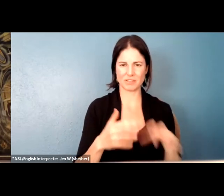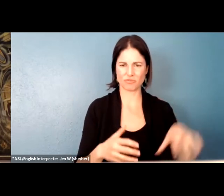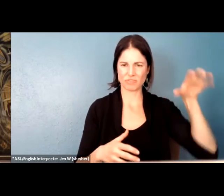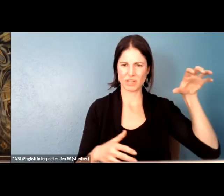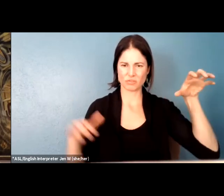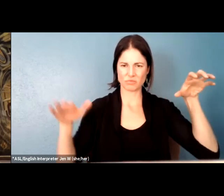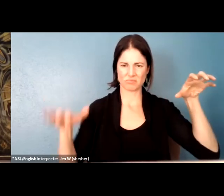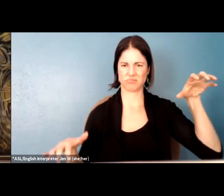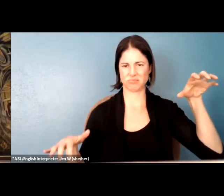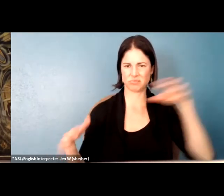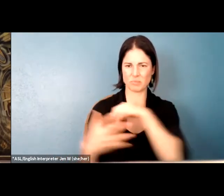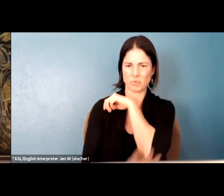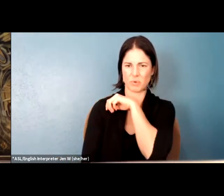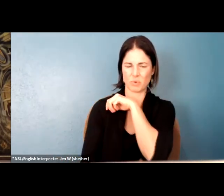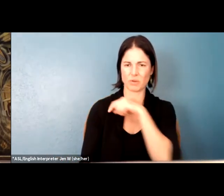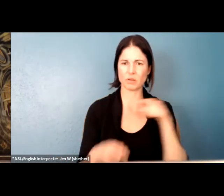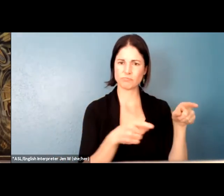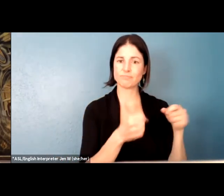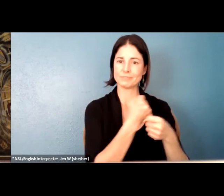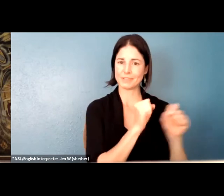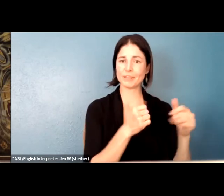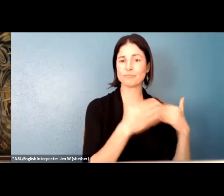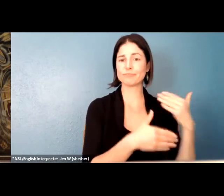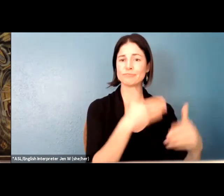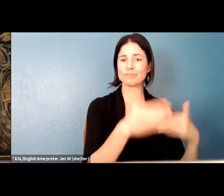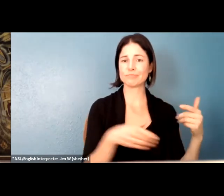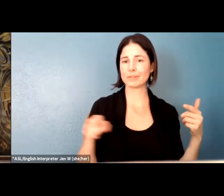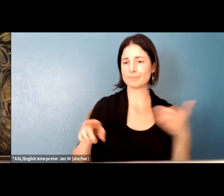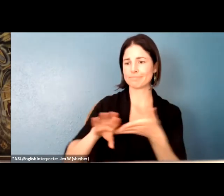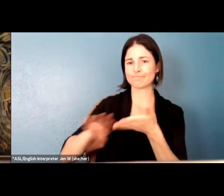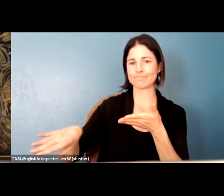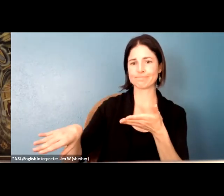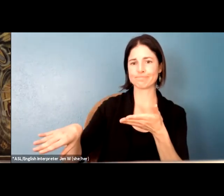safety at the literal expense of another, a city in which black